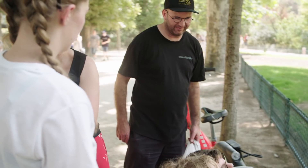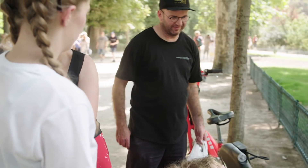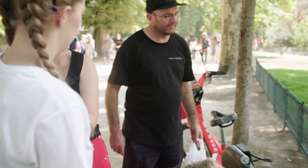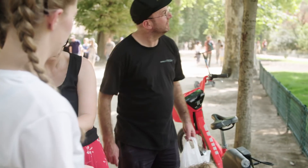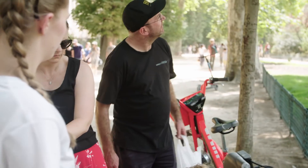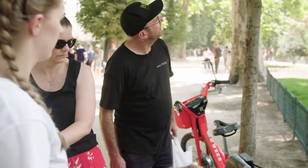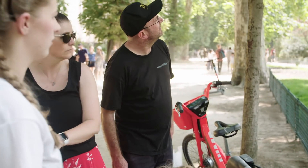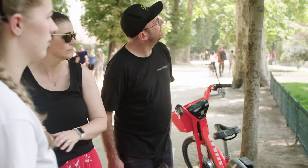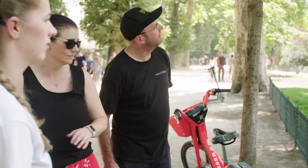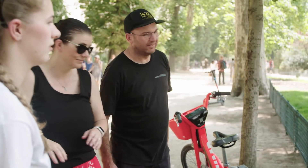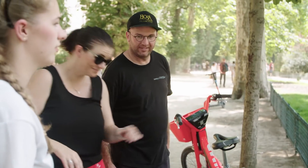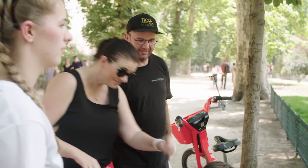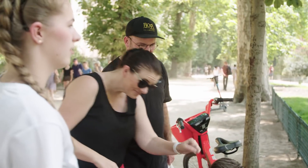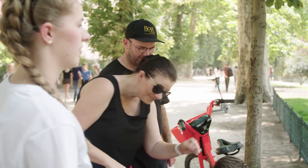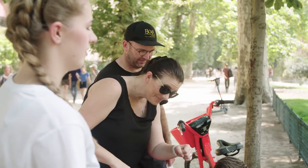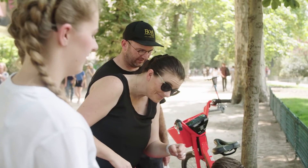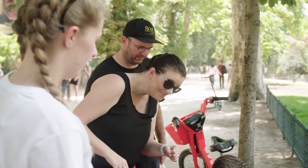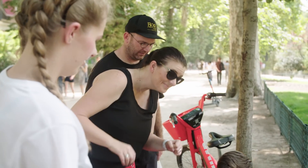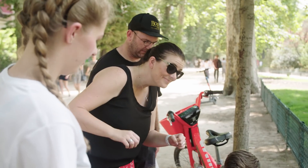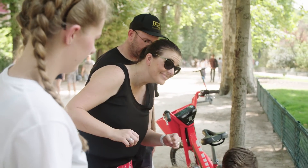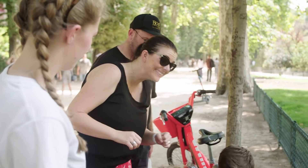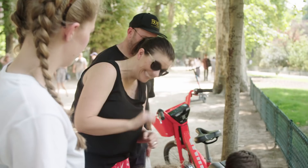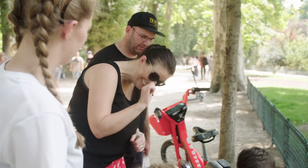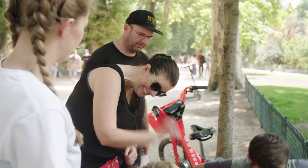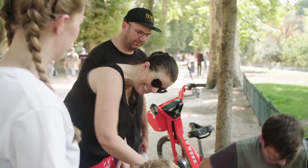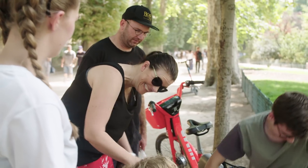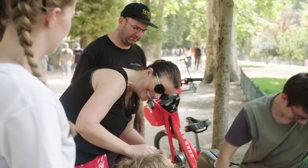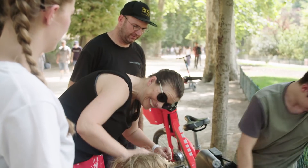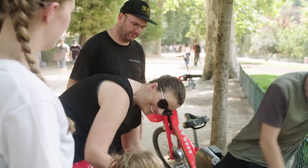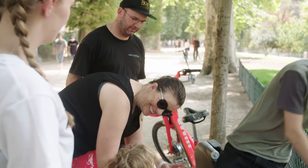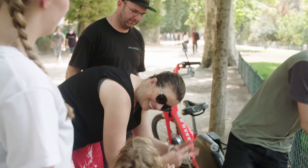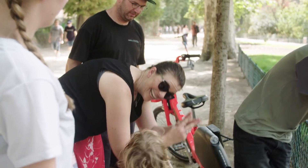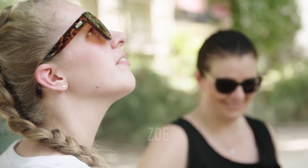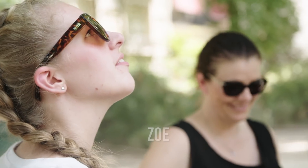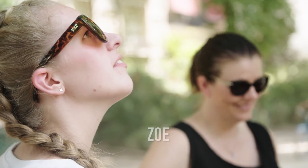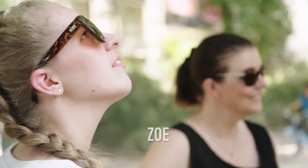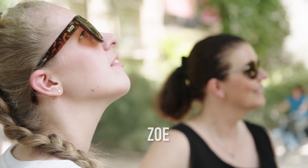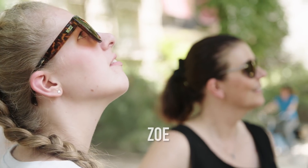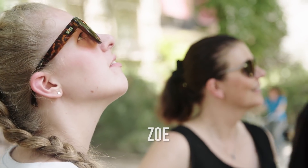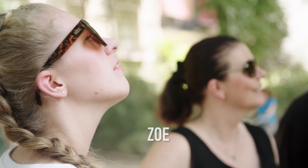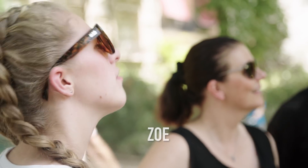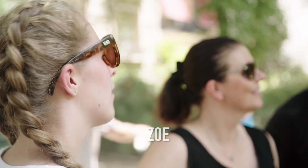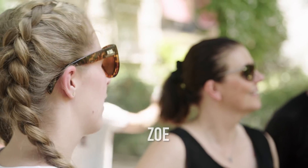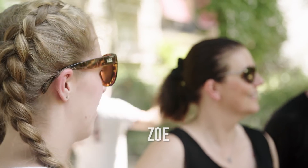So, we are the Fergusons. In our family, Oliver and I have three children. Zoe is Deaf and she's 17;